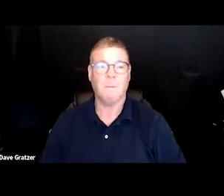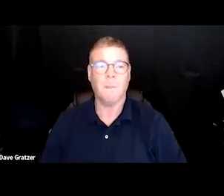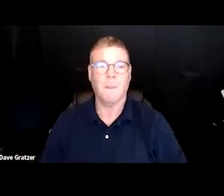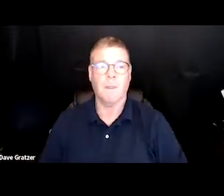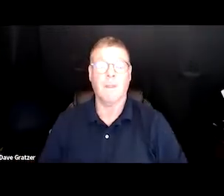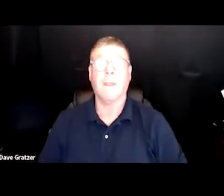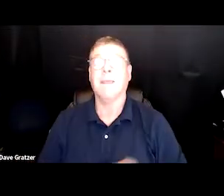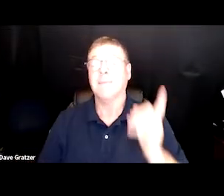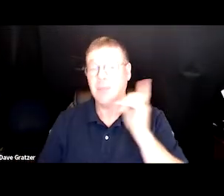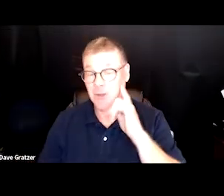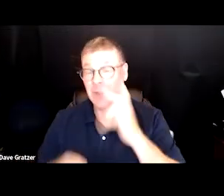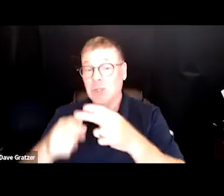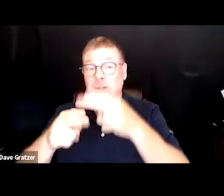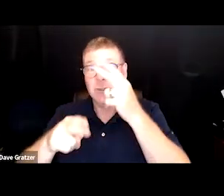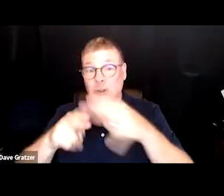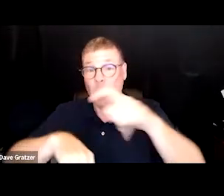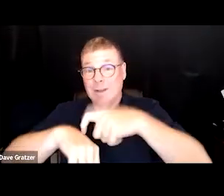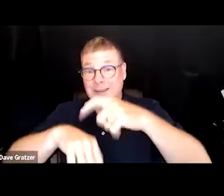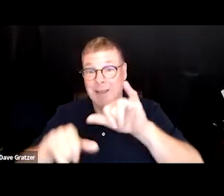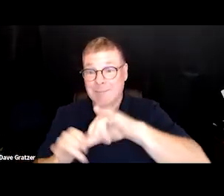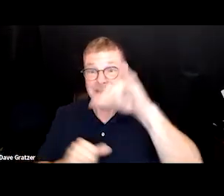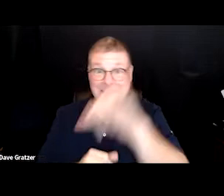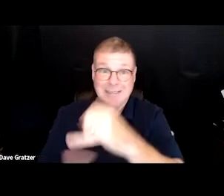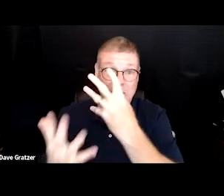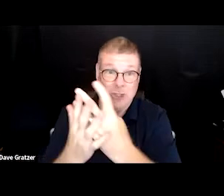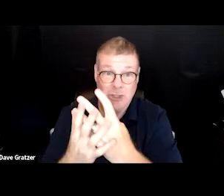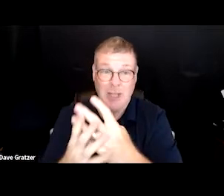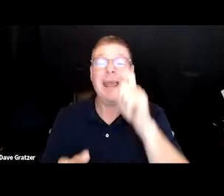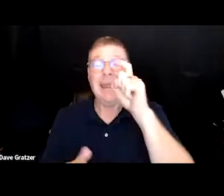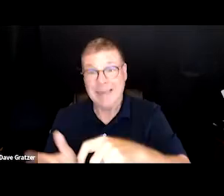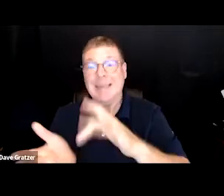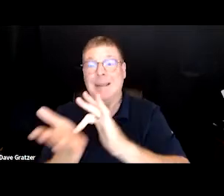We heard, of course, that short jail stays require efficient medication intake processes